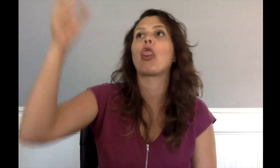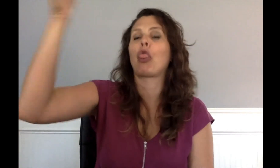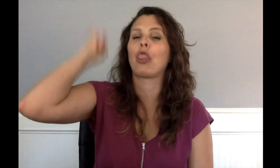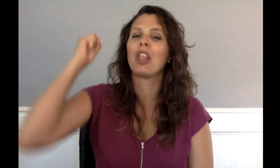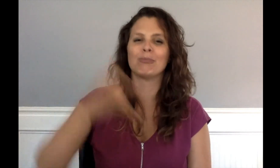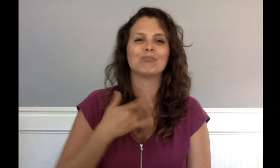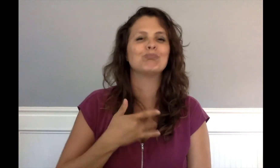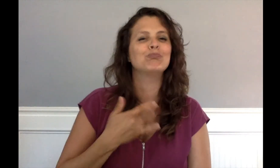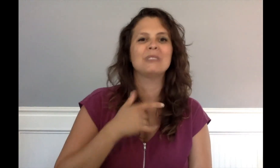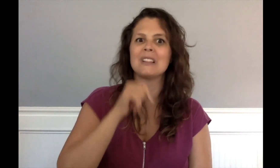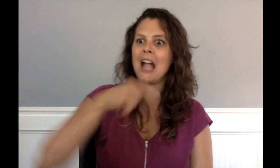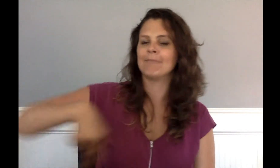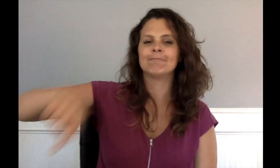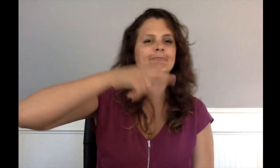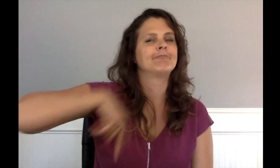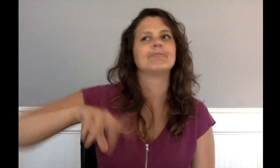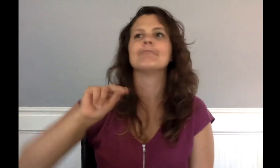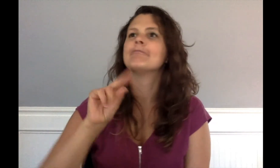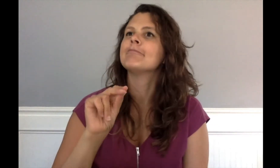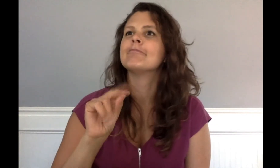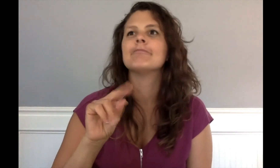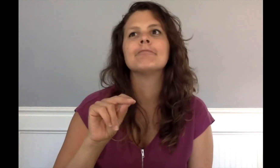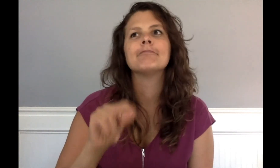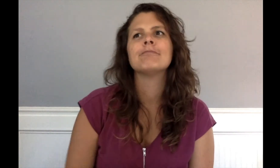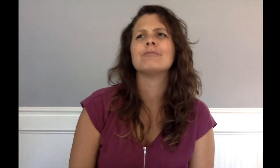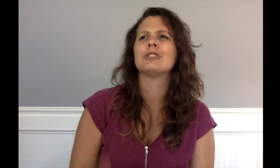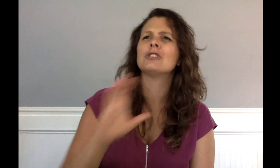Grandpa keeps his books this way."